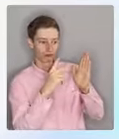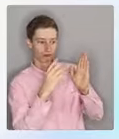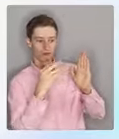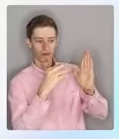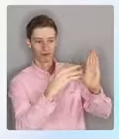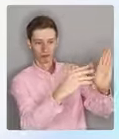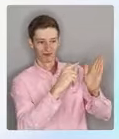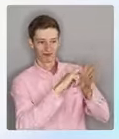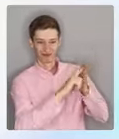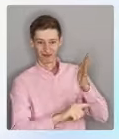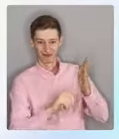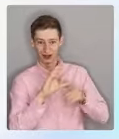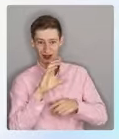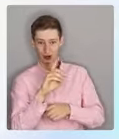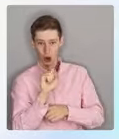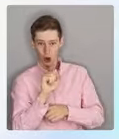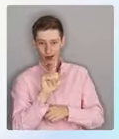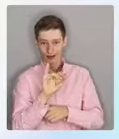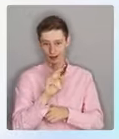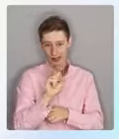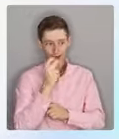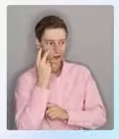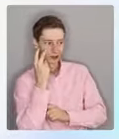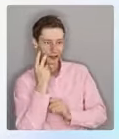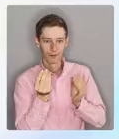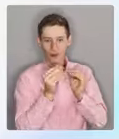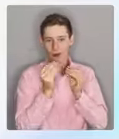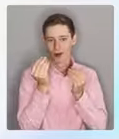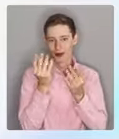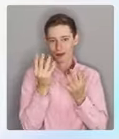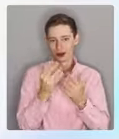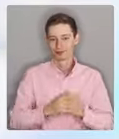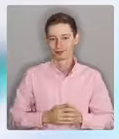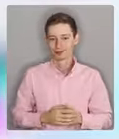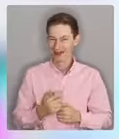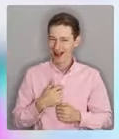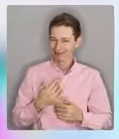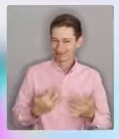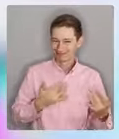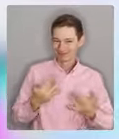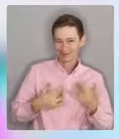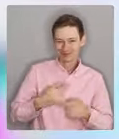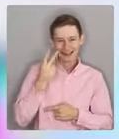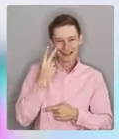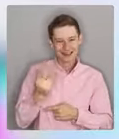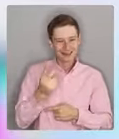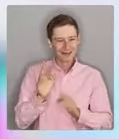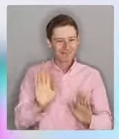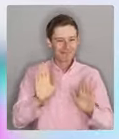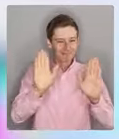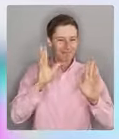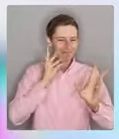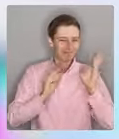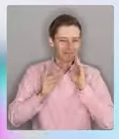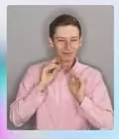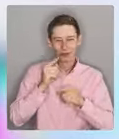Thanks for taking the time to be here. Feel free to scan the codes for links to some of the things we mentioned,